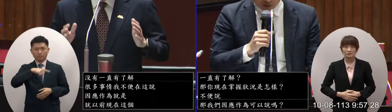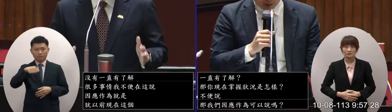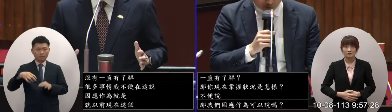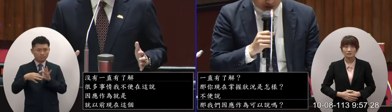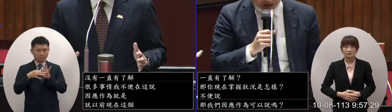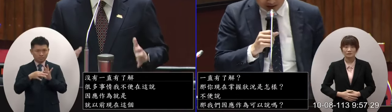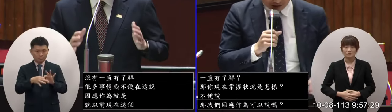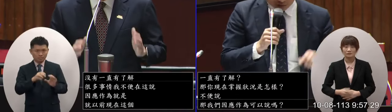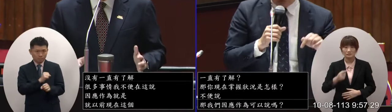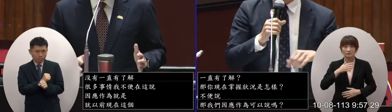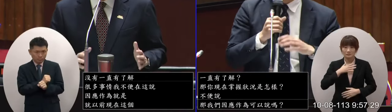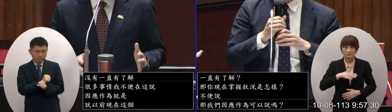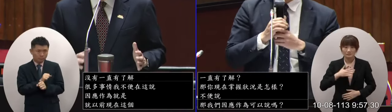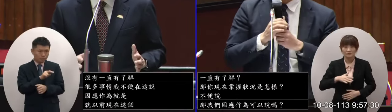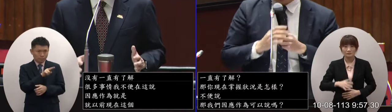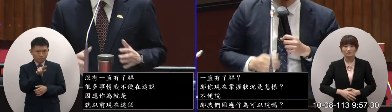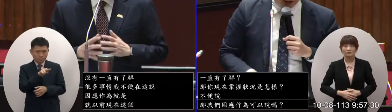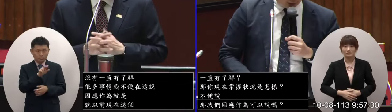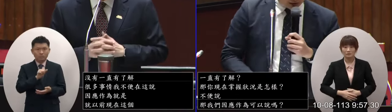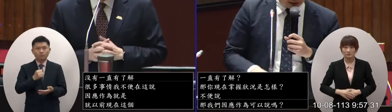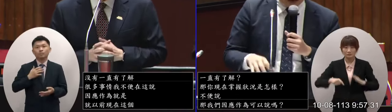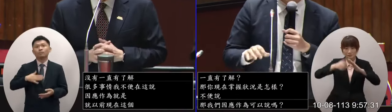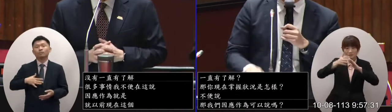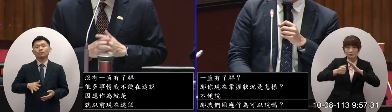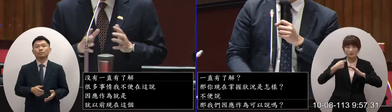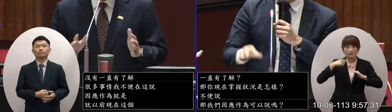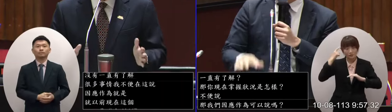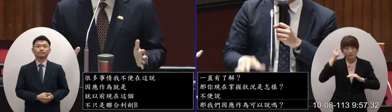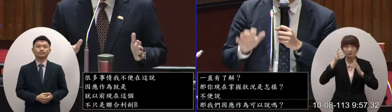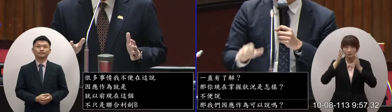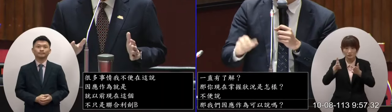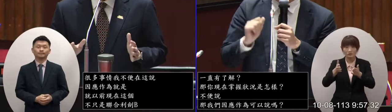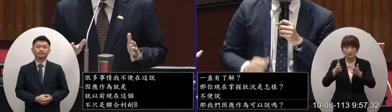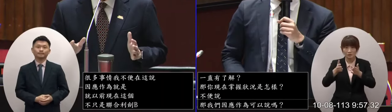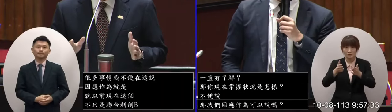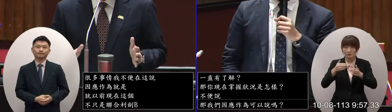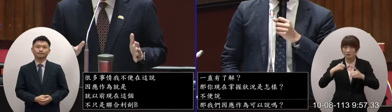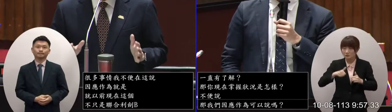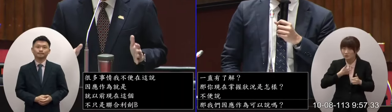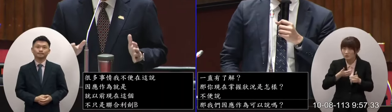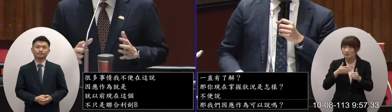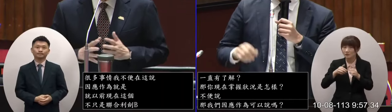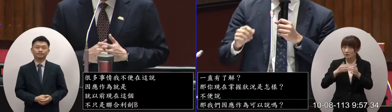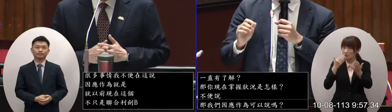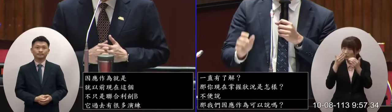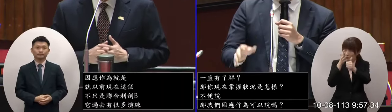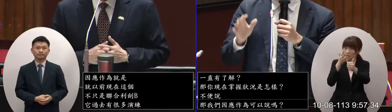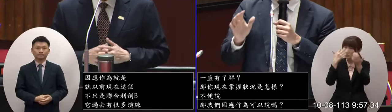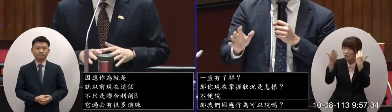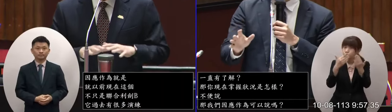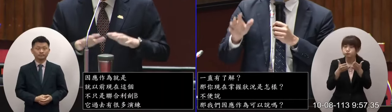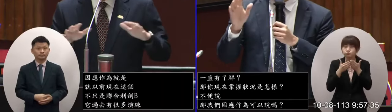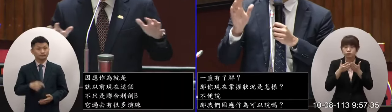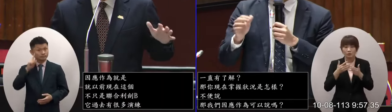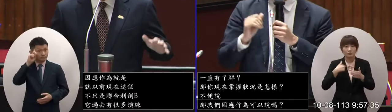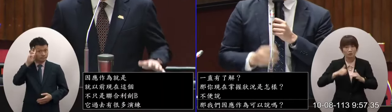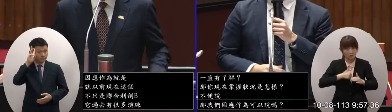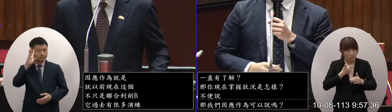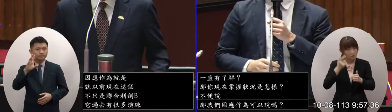me. I am now the dean. I am asking you a very specific question.